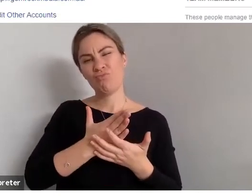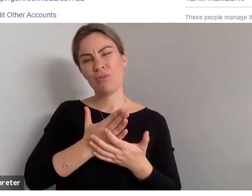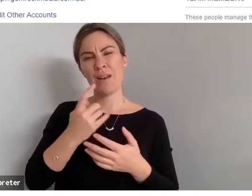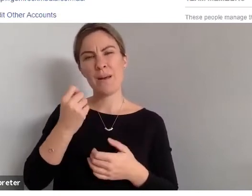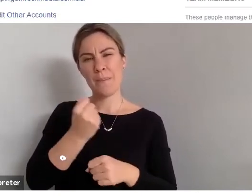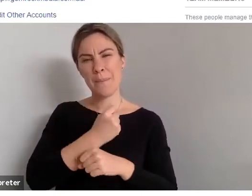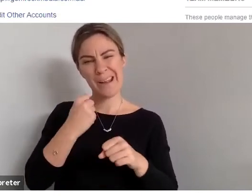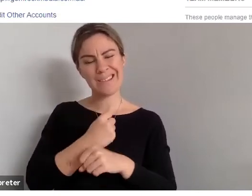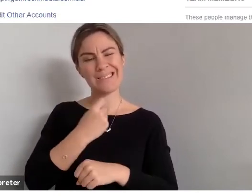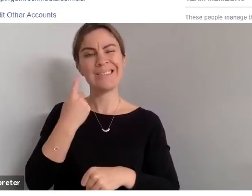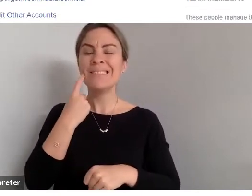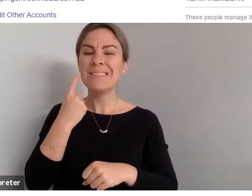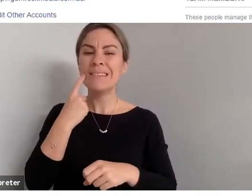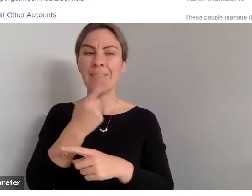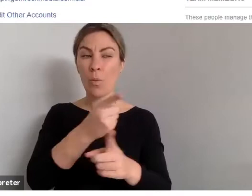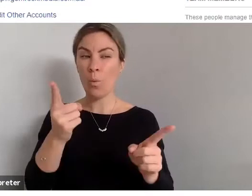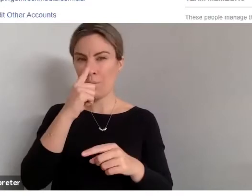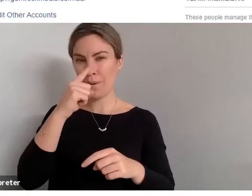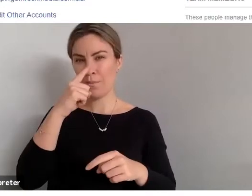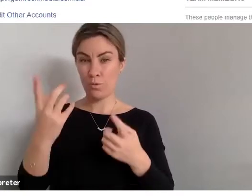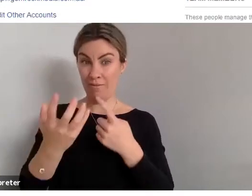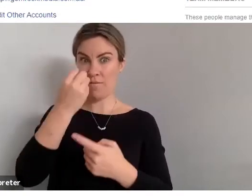easier to find things.